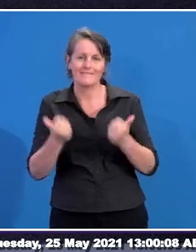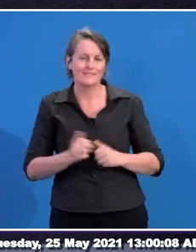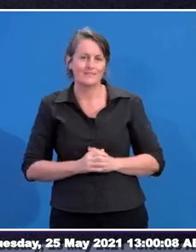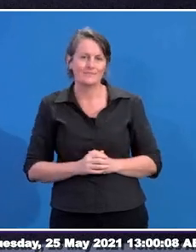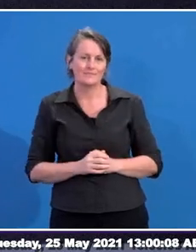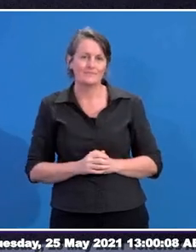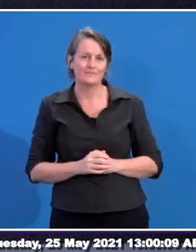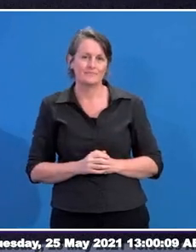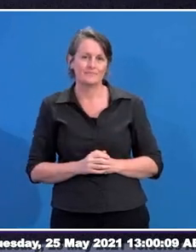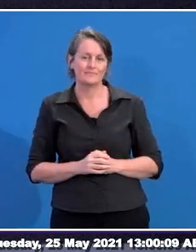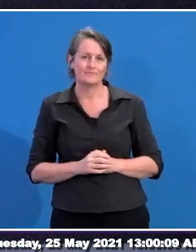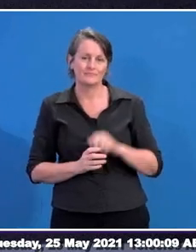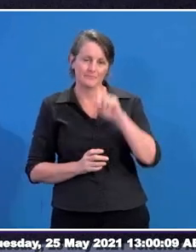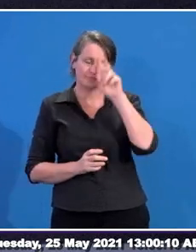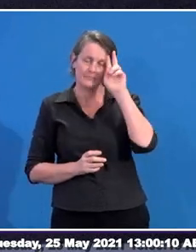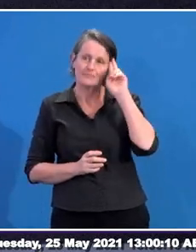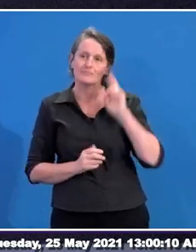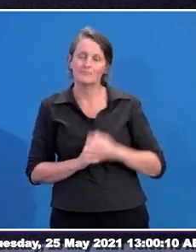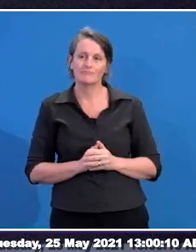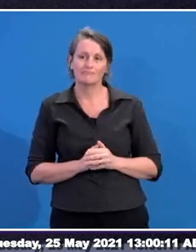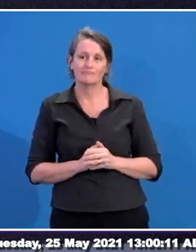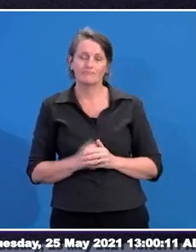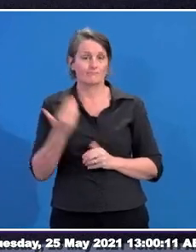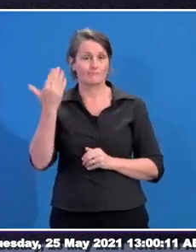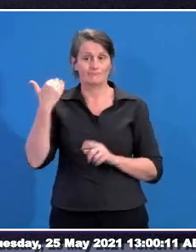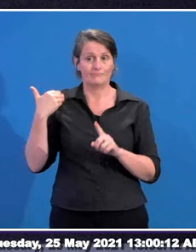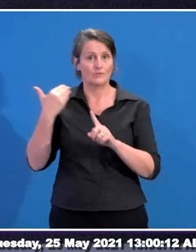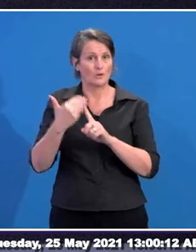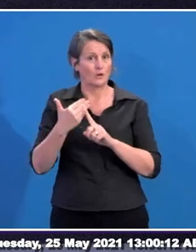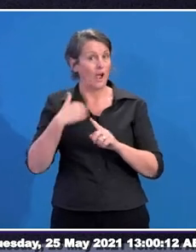last week we thought that it didn't have a house manager because there